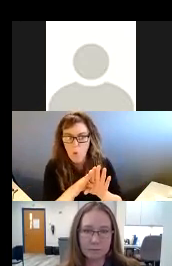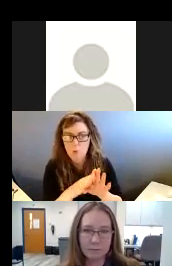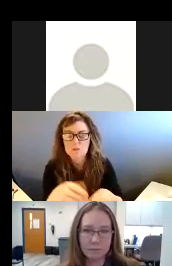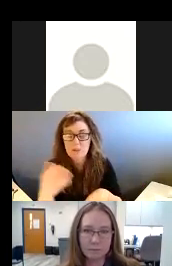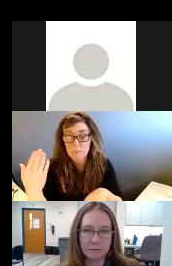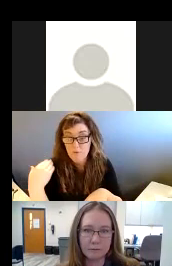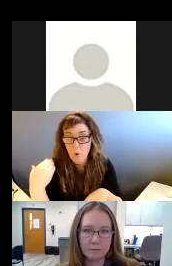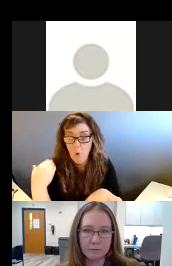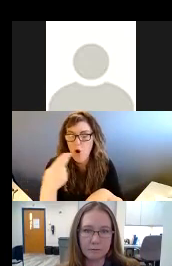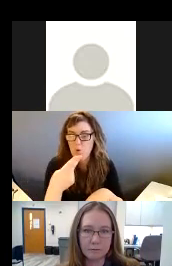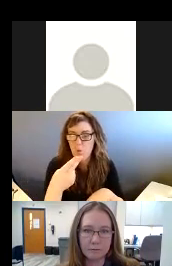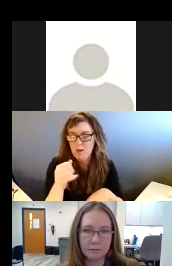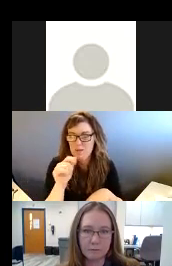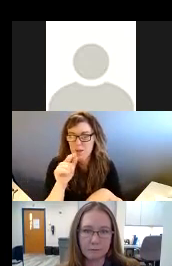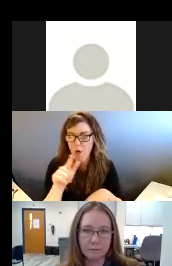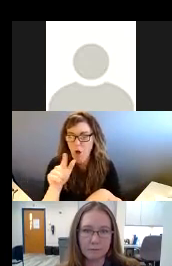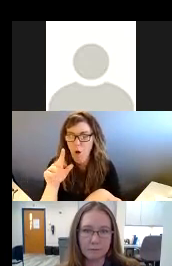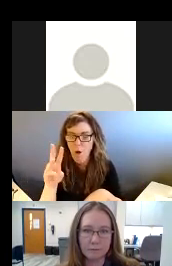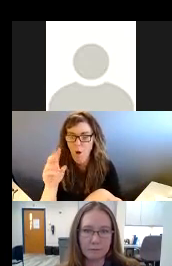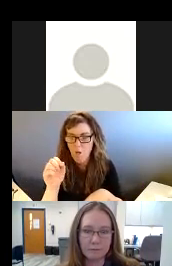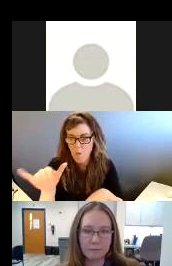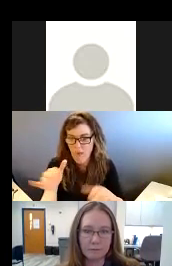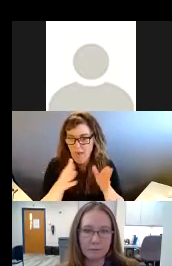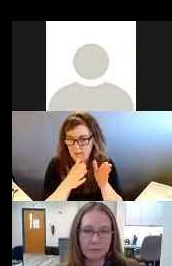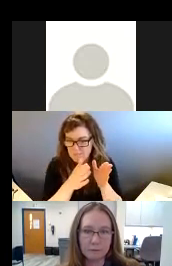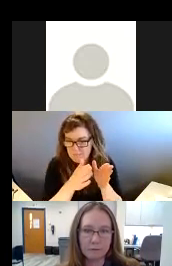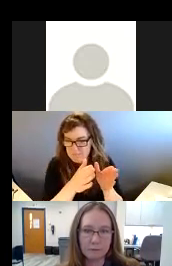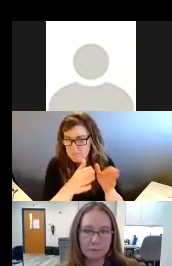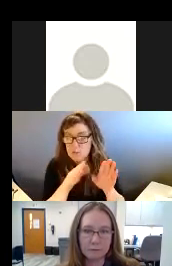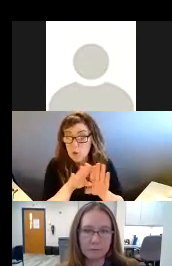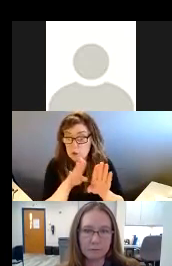SO, WE SEE THAT THEY TOOK OUT THE DOOR TO THE MAIN